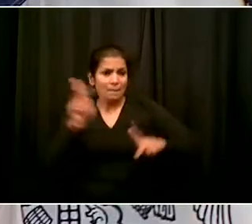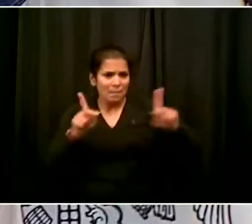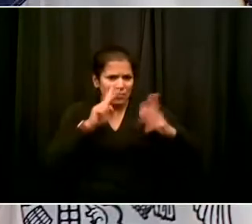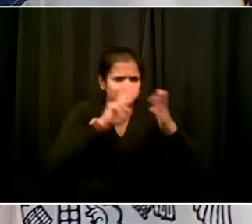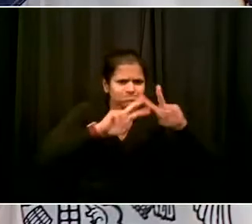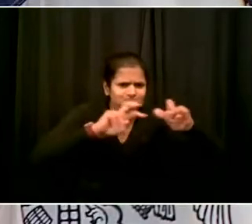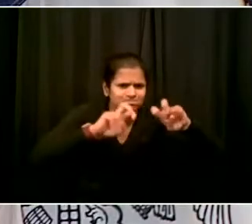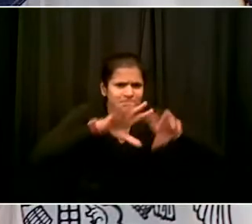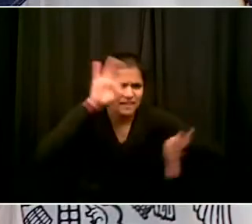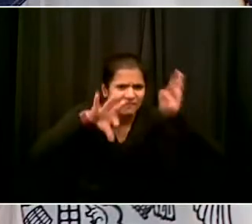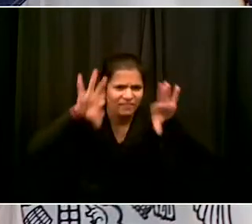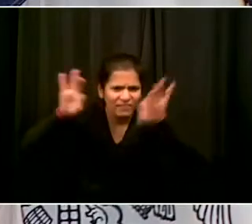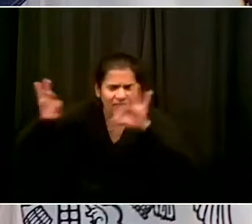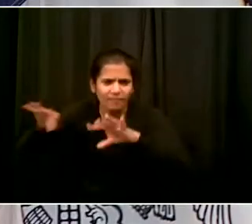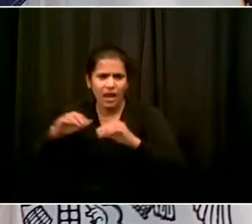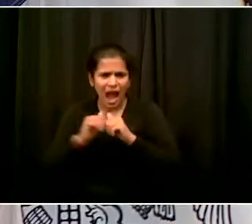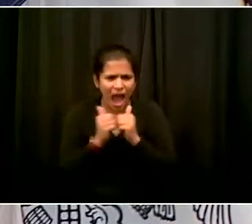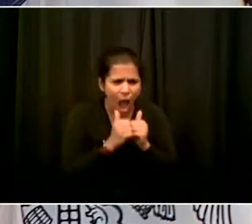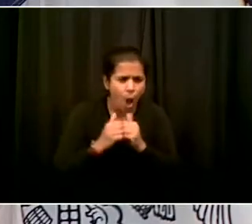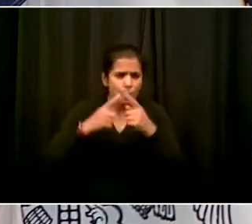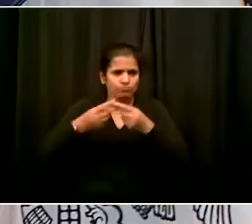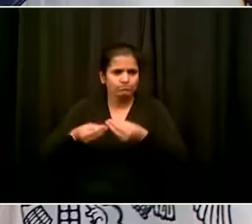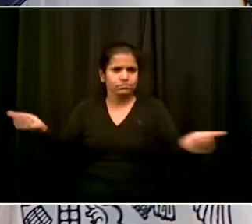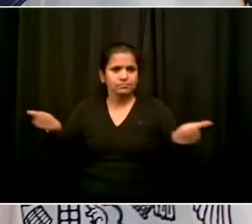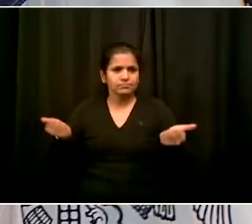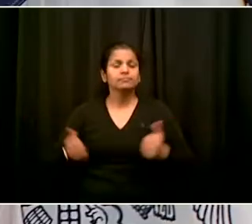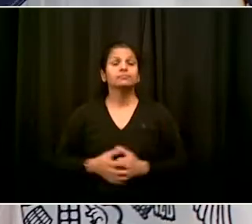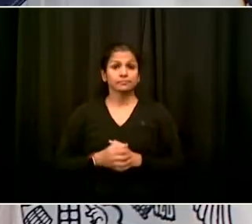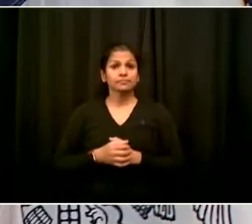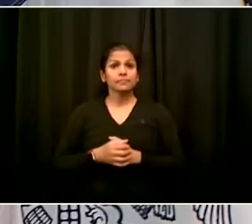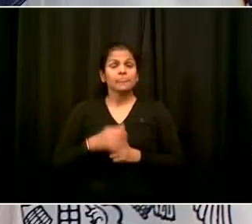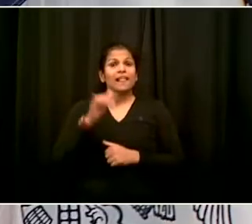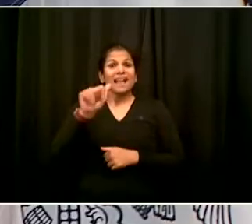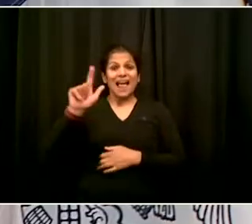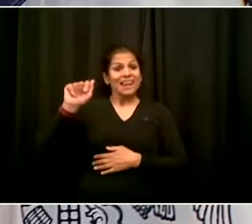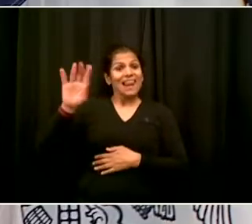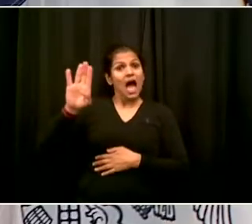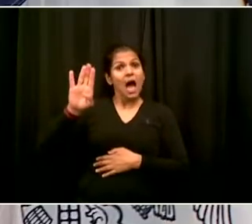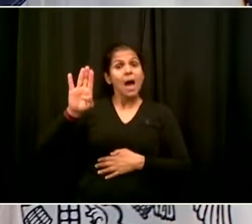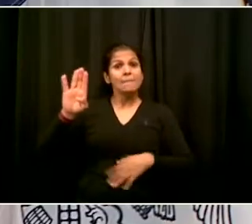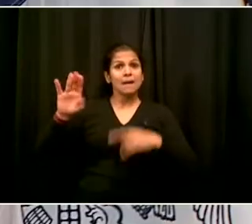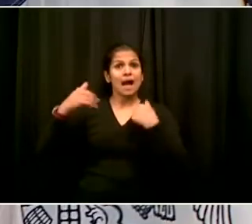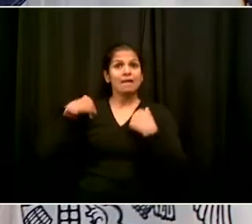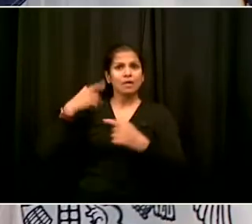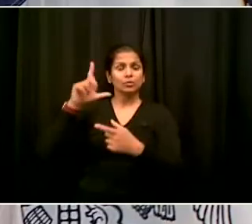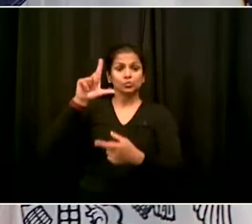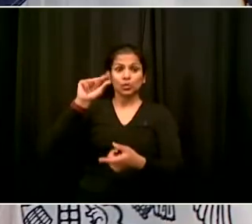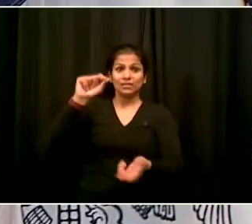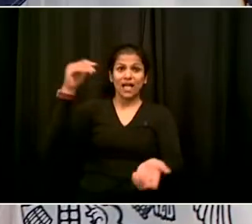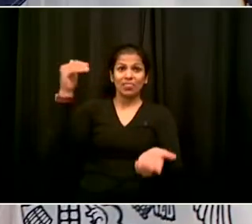BUT WHAT WE'VE FOUND TESTING IS ONLY AS GOOD AS YOUR ABILITY TO